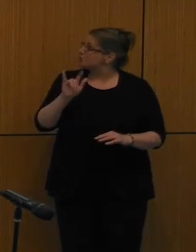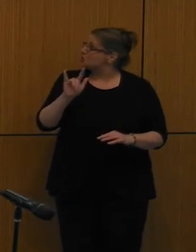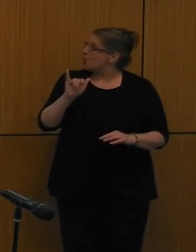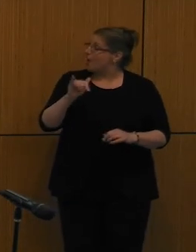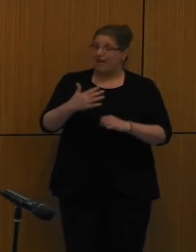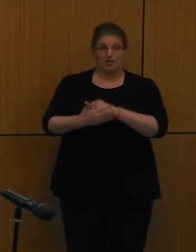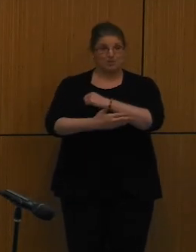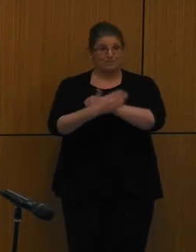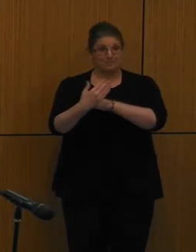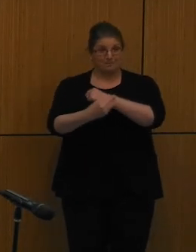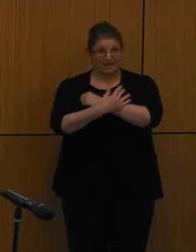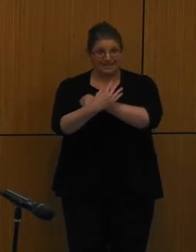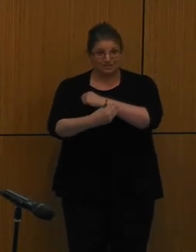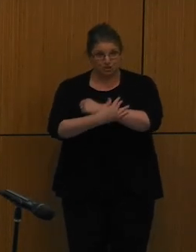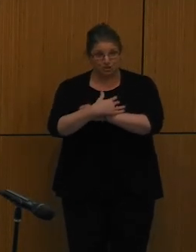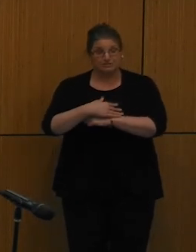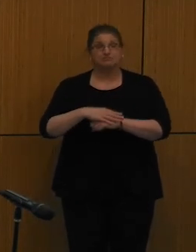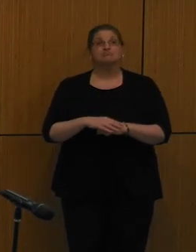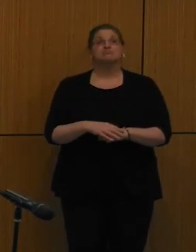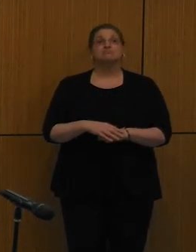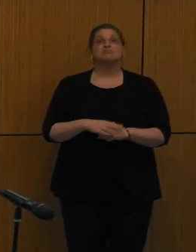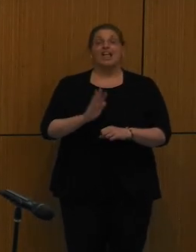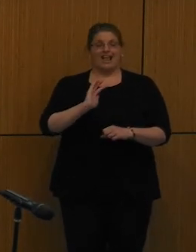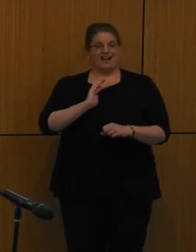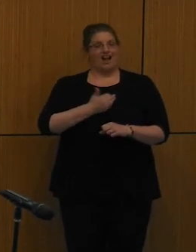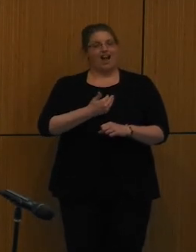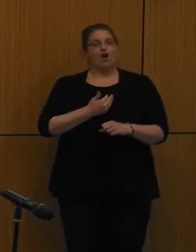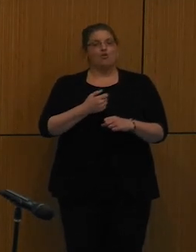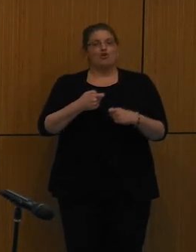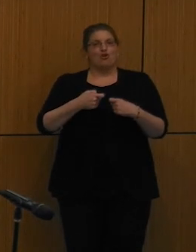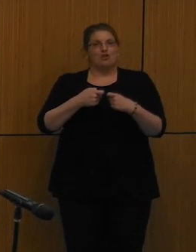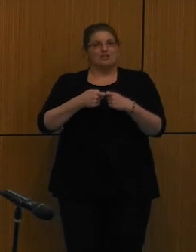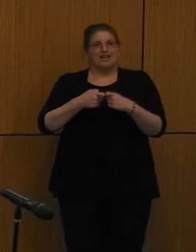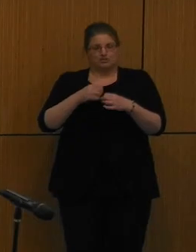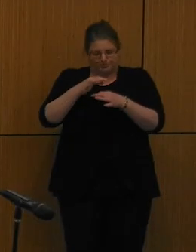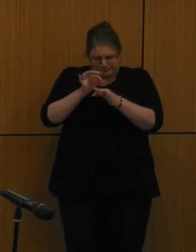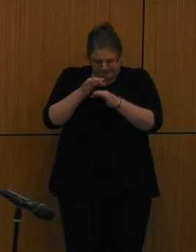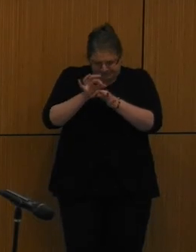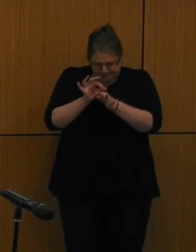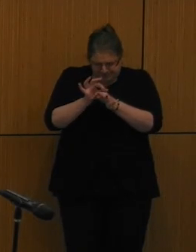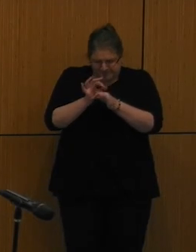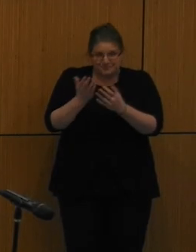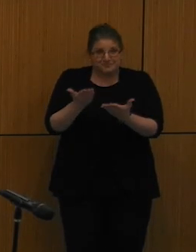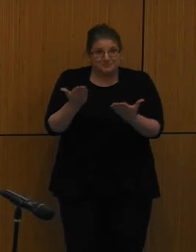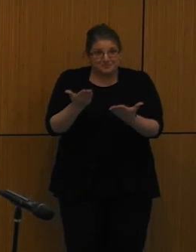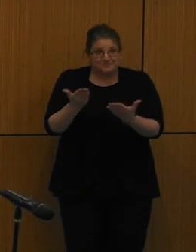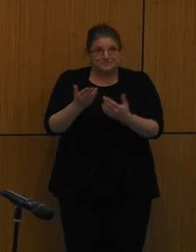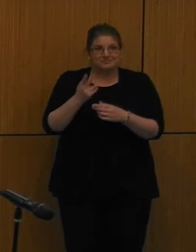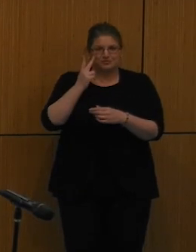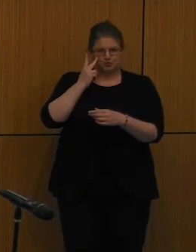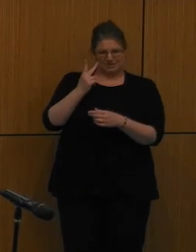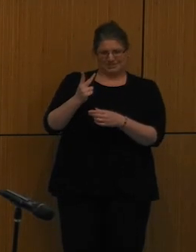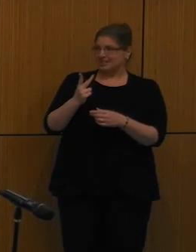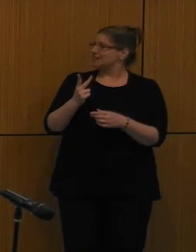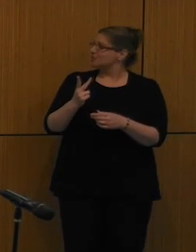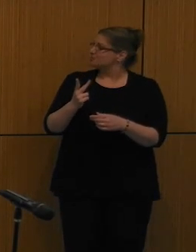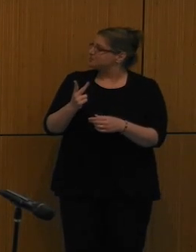microscopy, facility that we have here in the Department of Biology. And, you can see that even though I have disturbed this plant